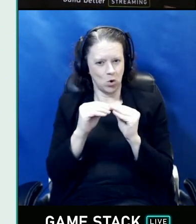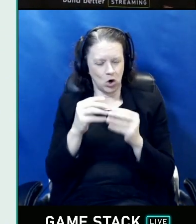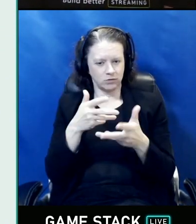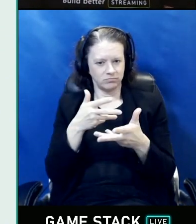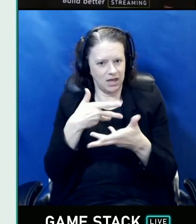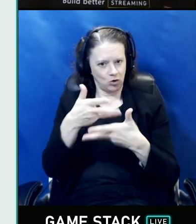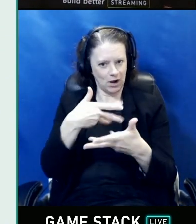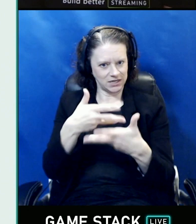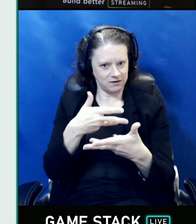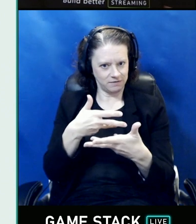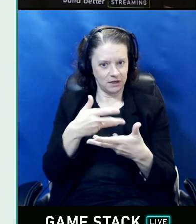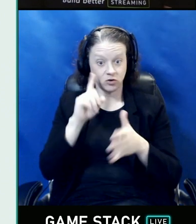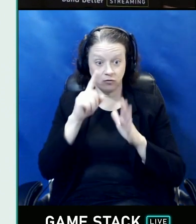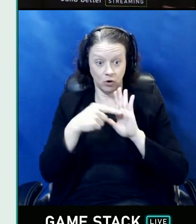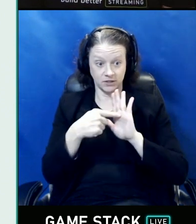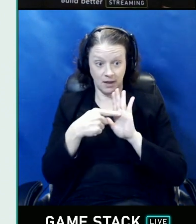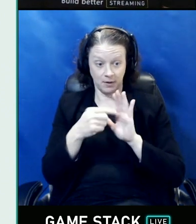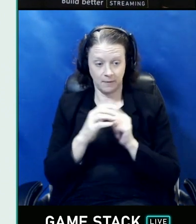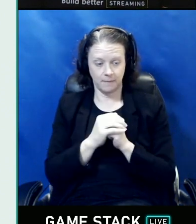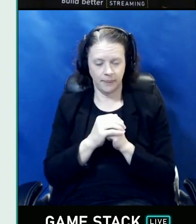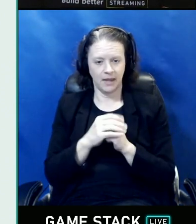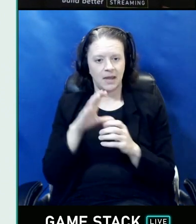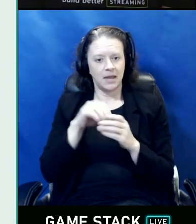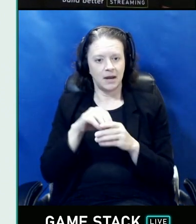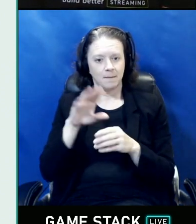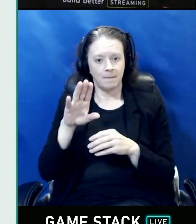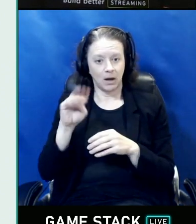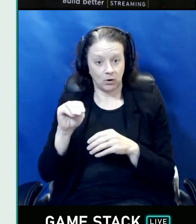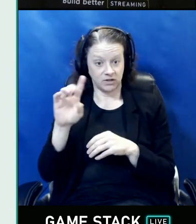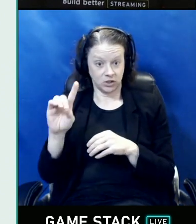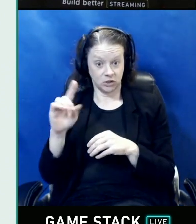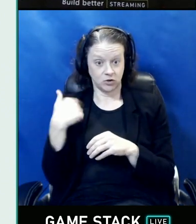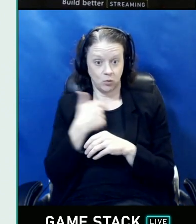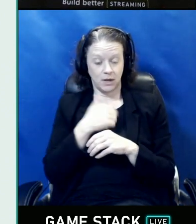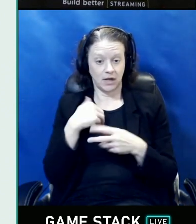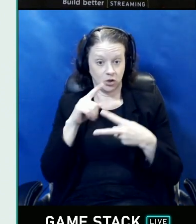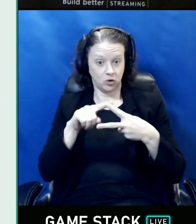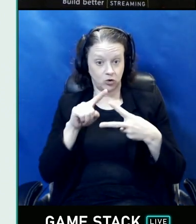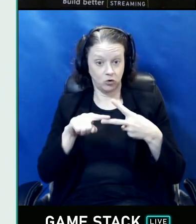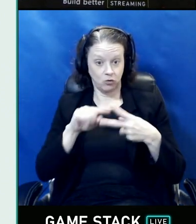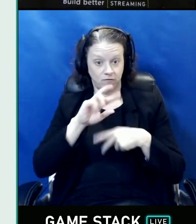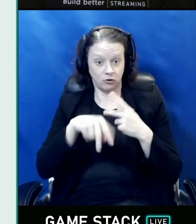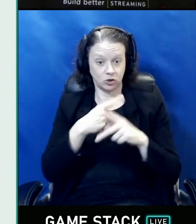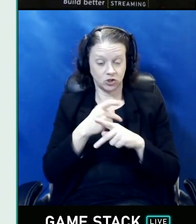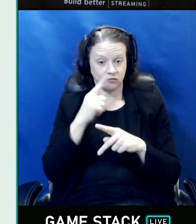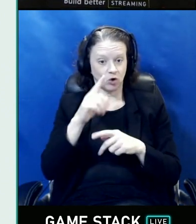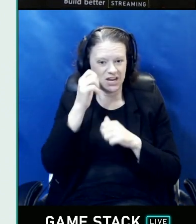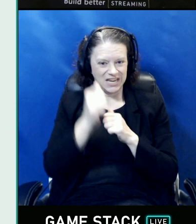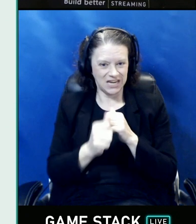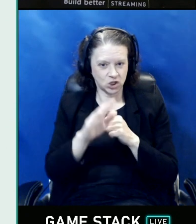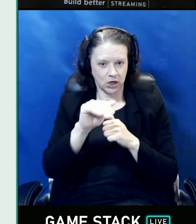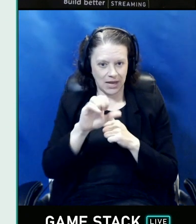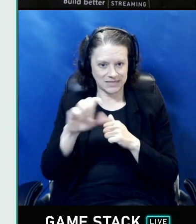So for example, in Minecraft Dungeons we provided two versions of each asset for the buttons.